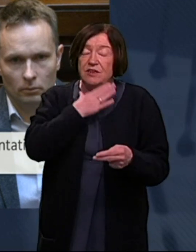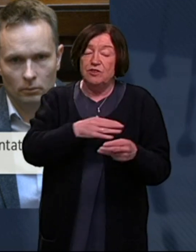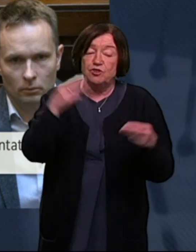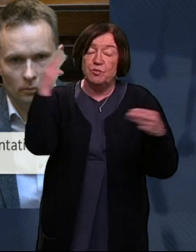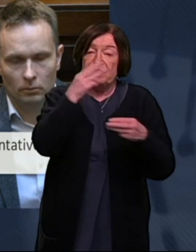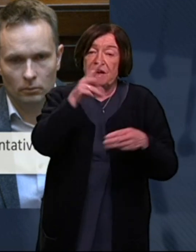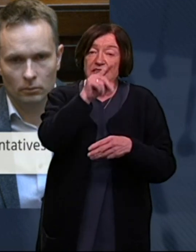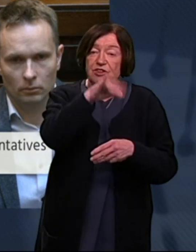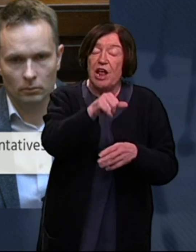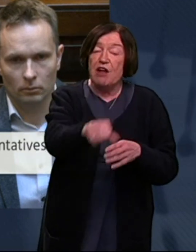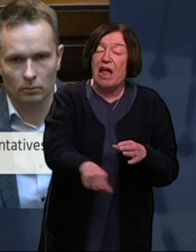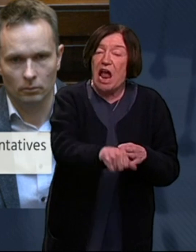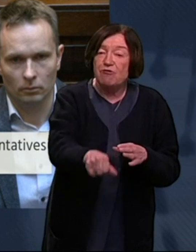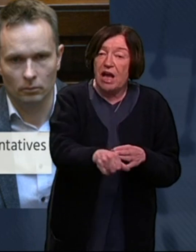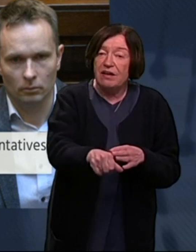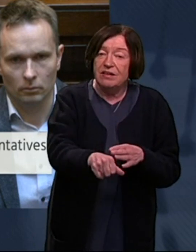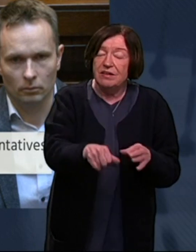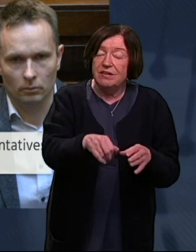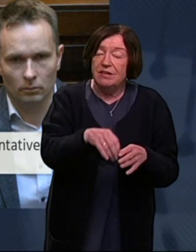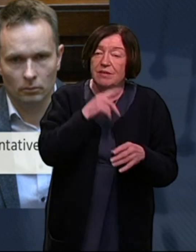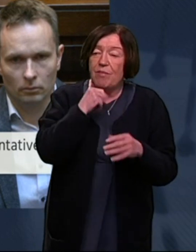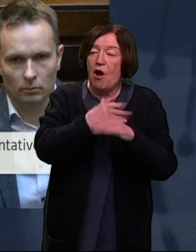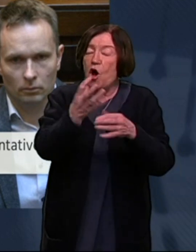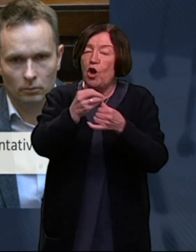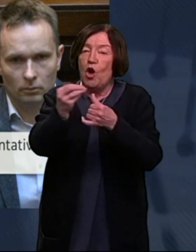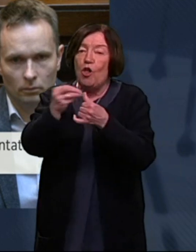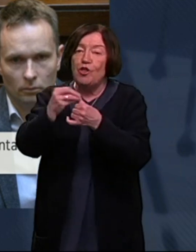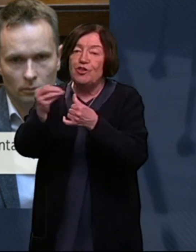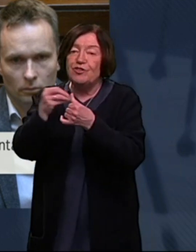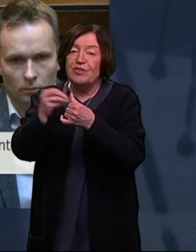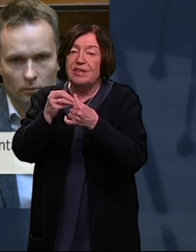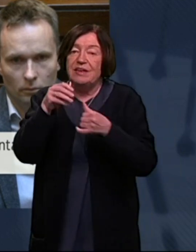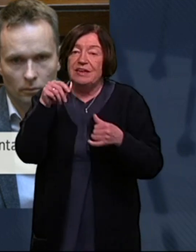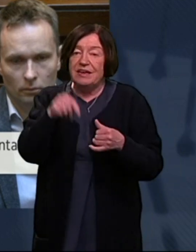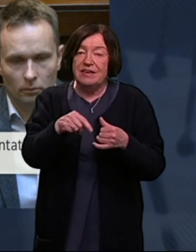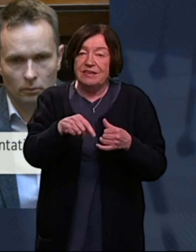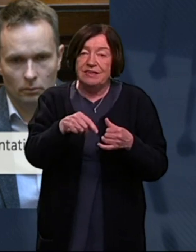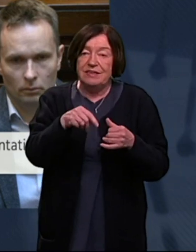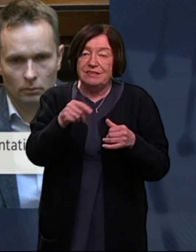the dairy sector but also to protect all other sectors, because it is that green brand that